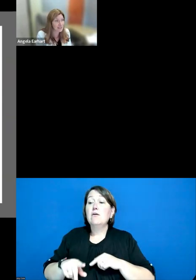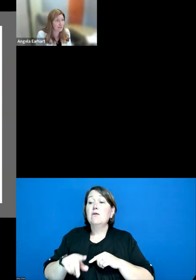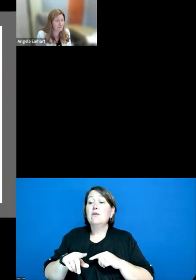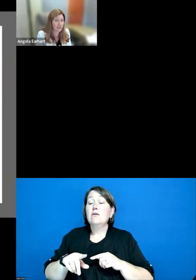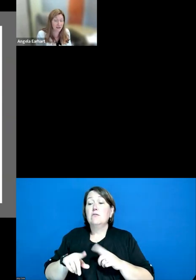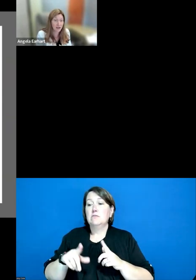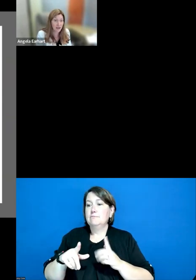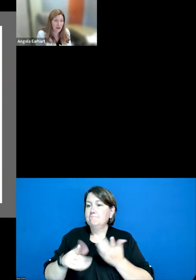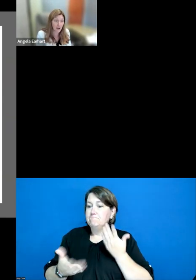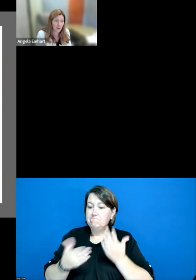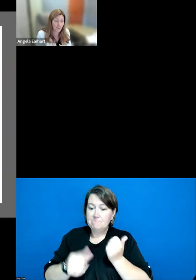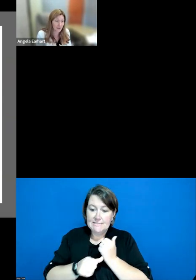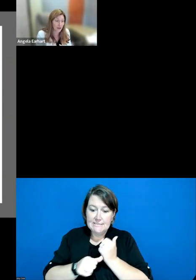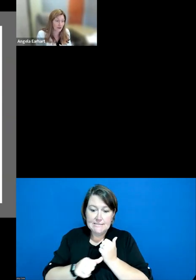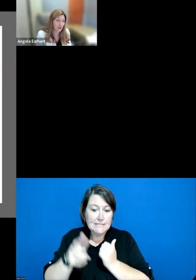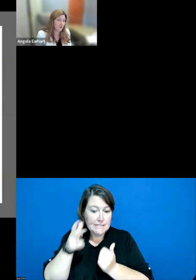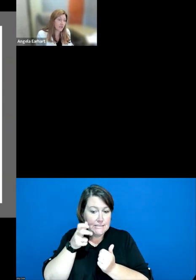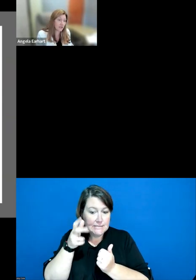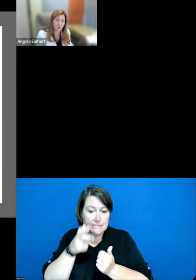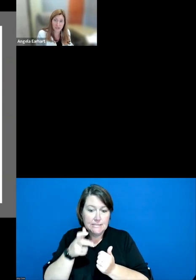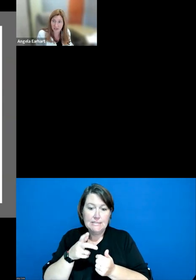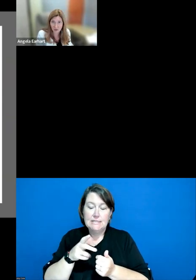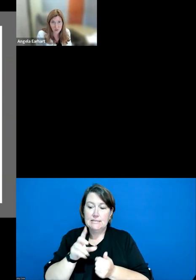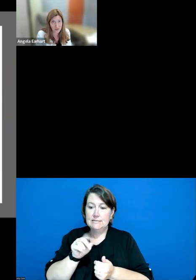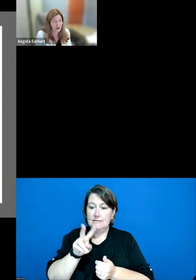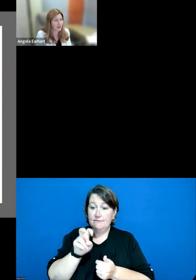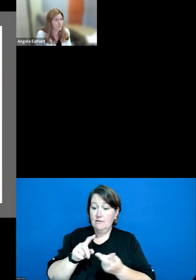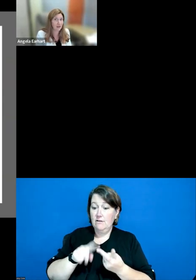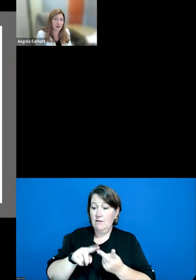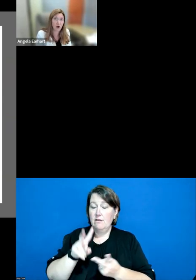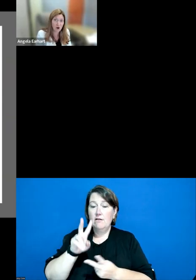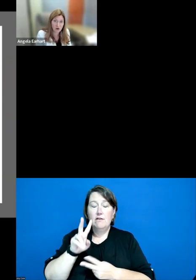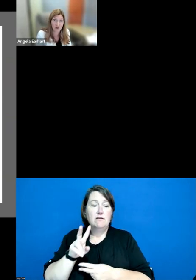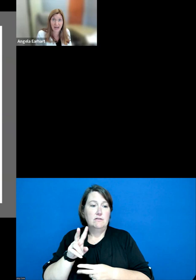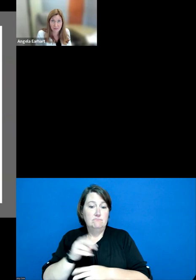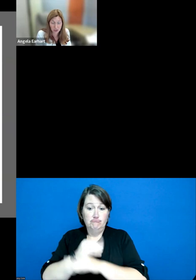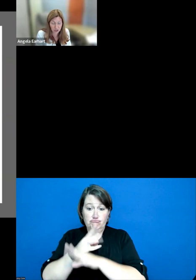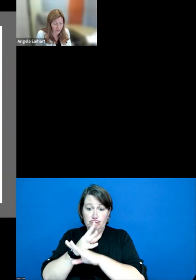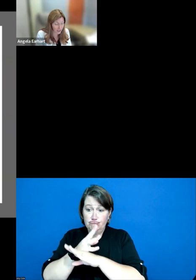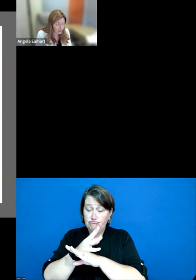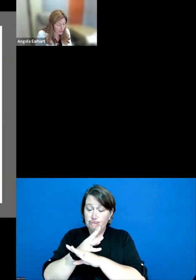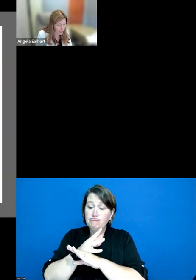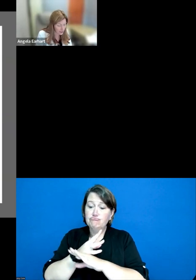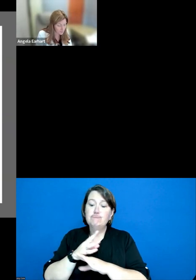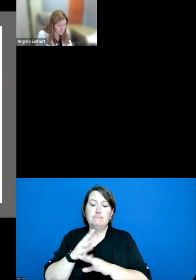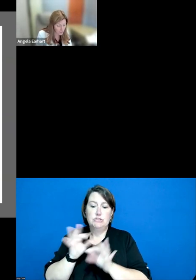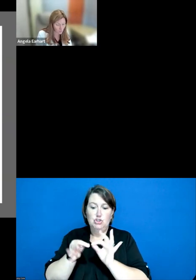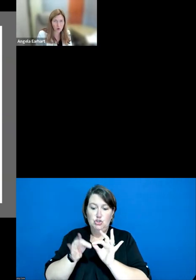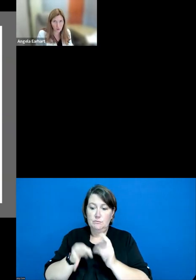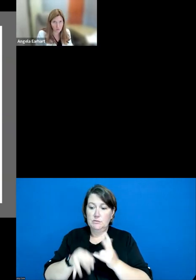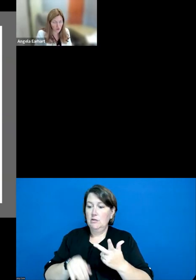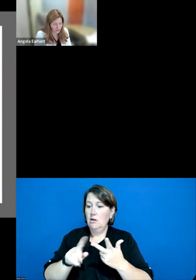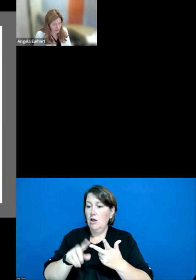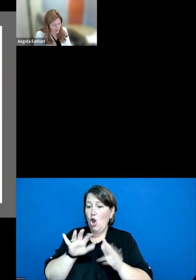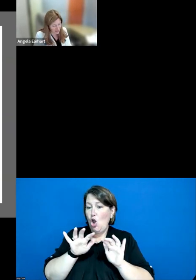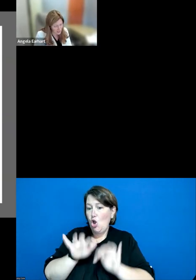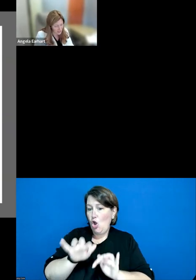it can be video relay interpreter to be car captioning and we'll go more into that.